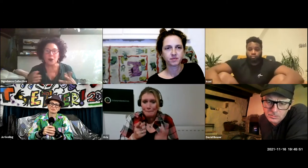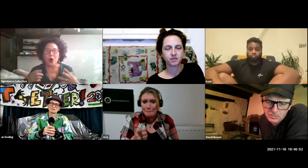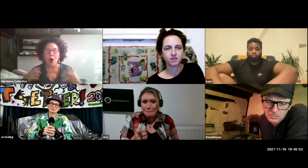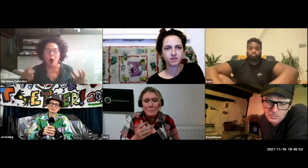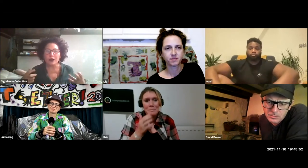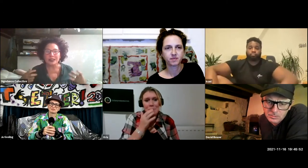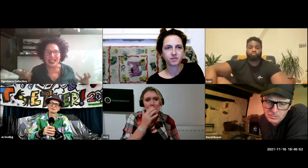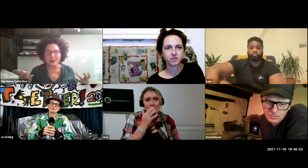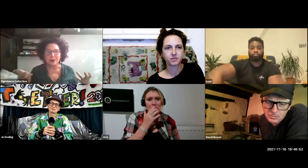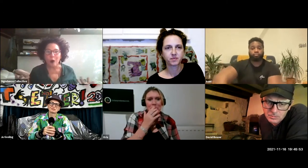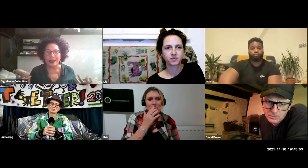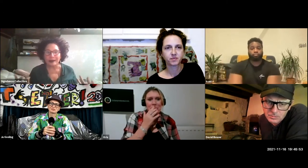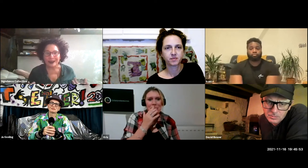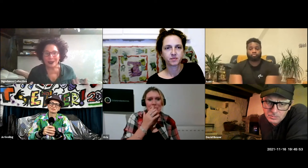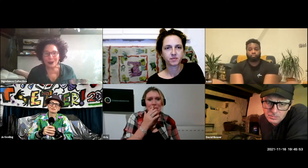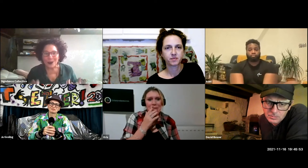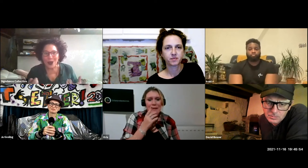them? All these things?